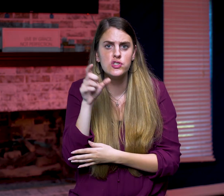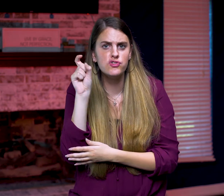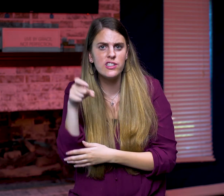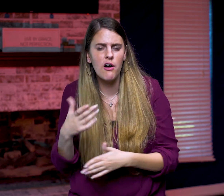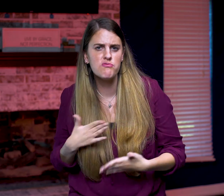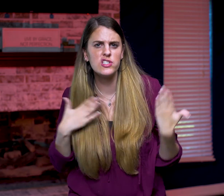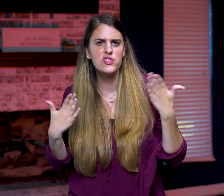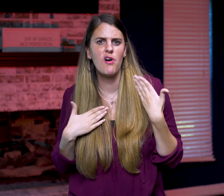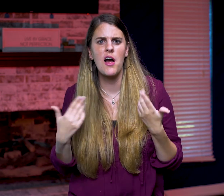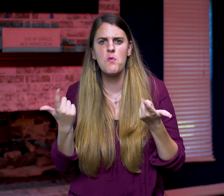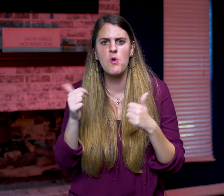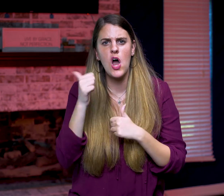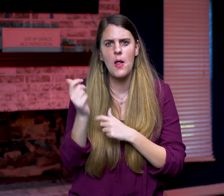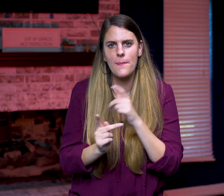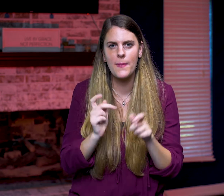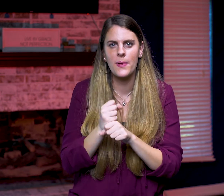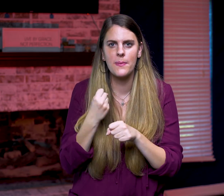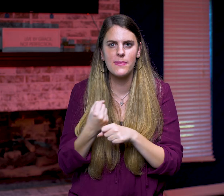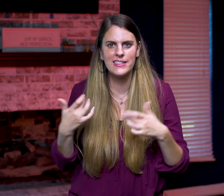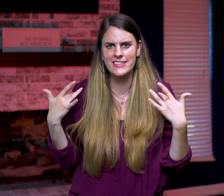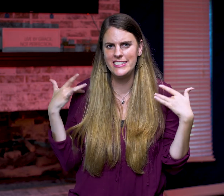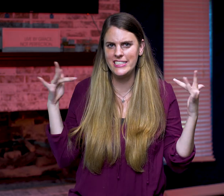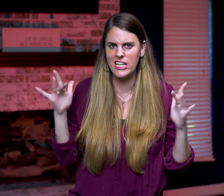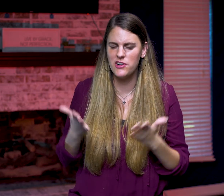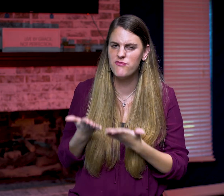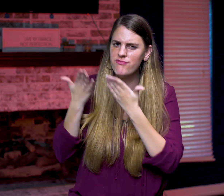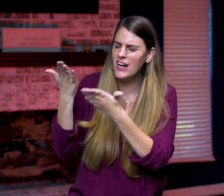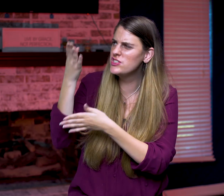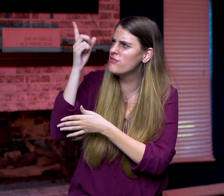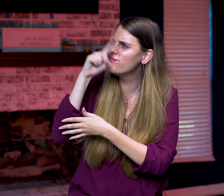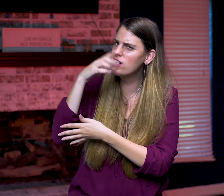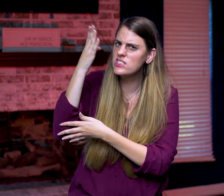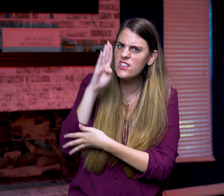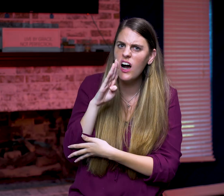and there you shall rejoice.” When people make sacrifices to false gods,